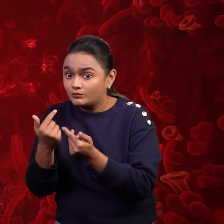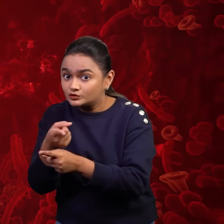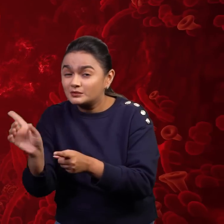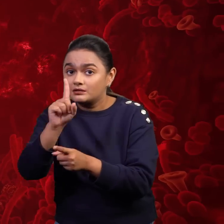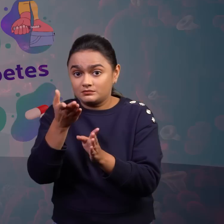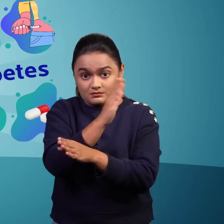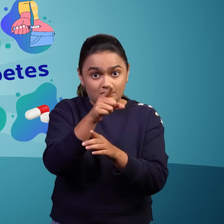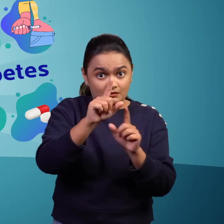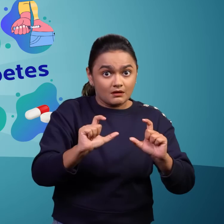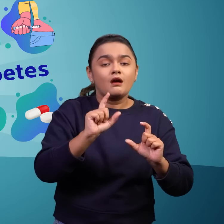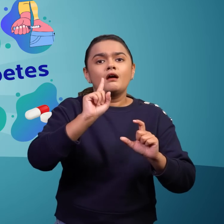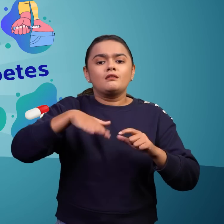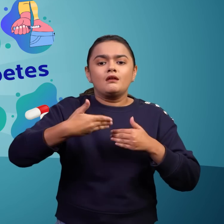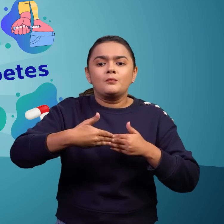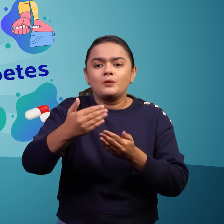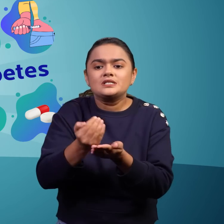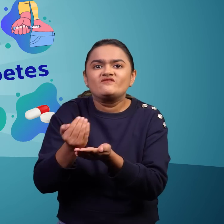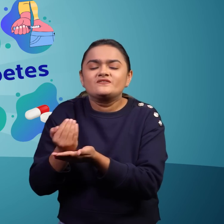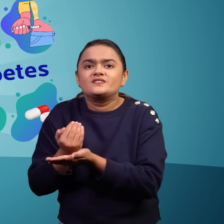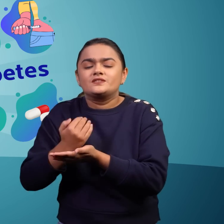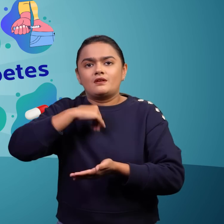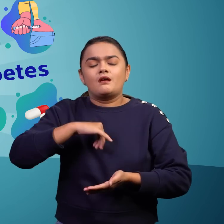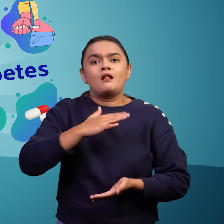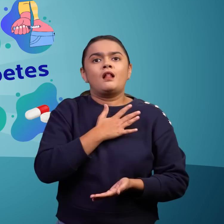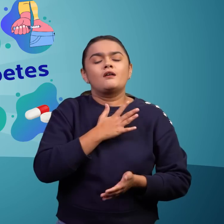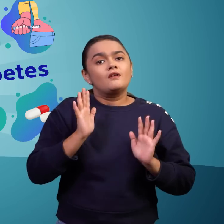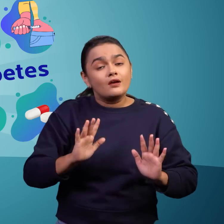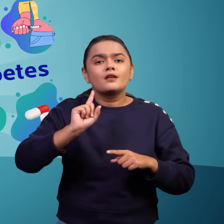If we can take precautions now, we can prevent cell death in the future.